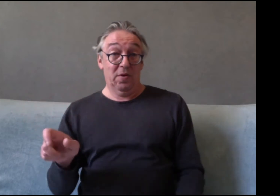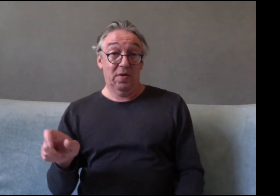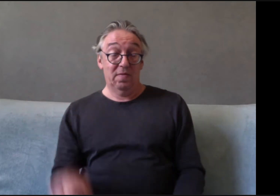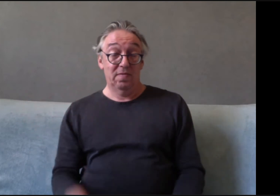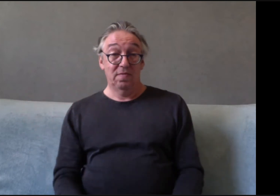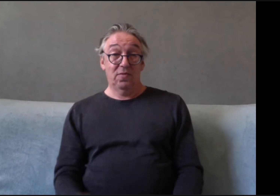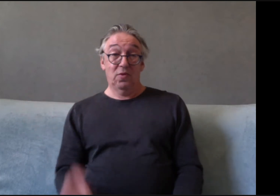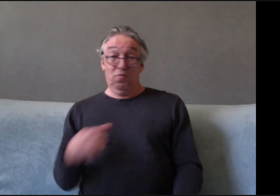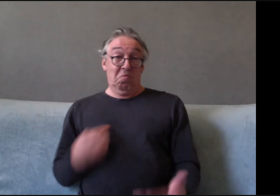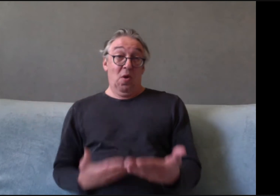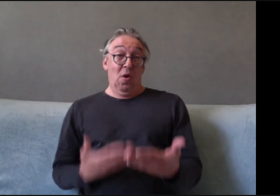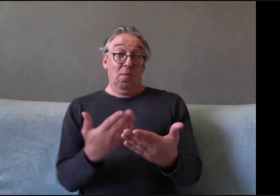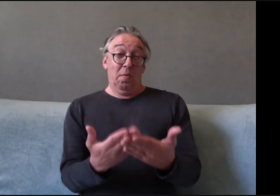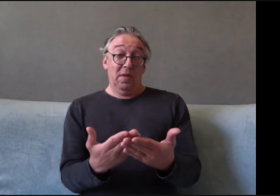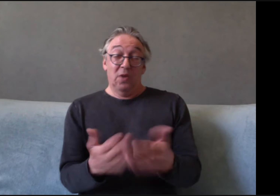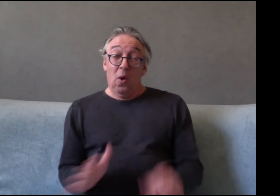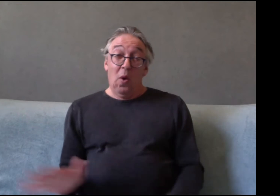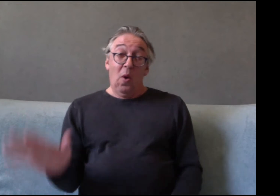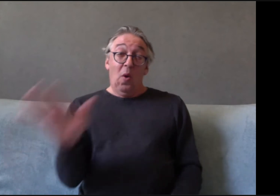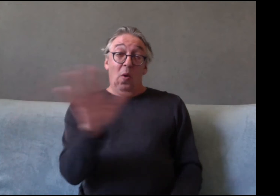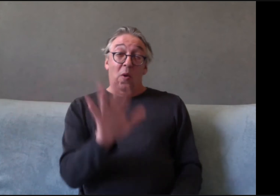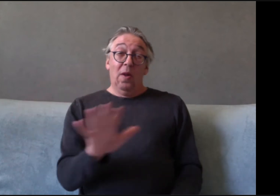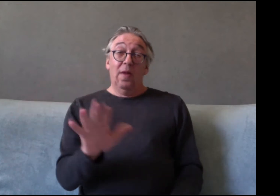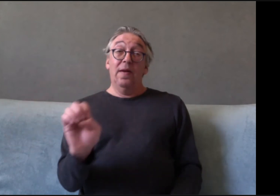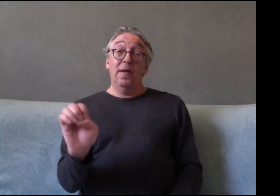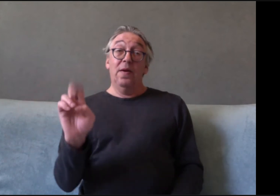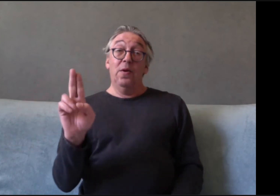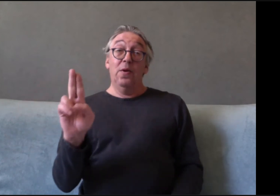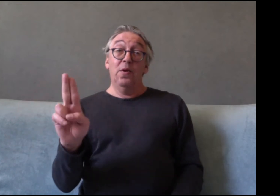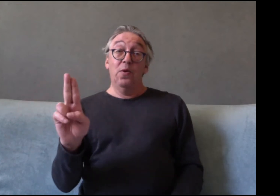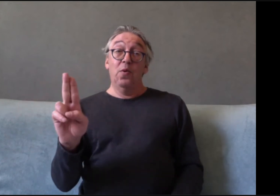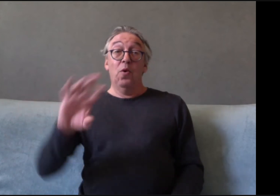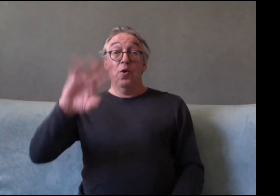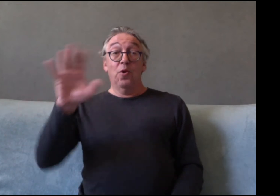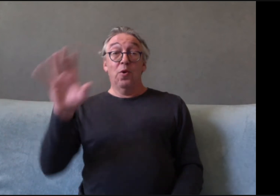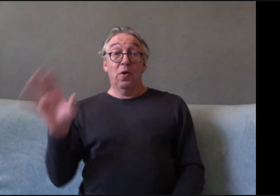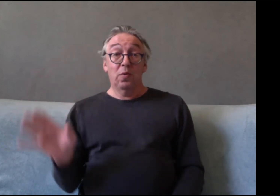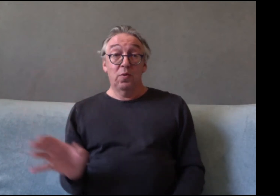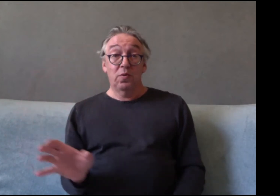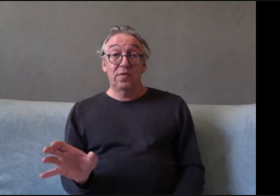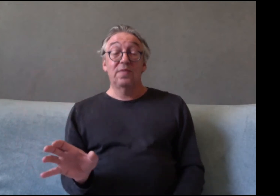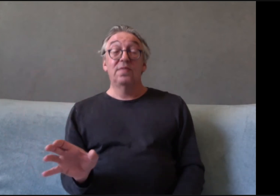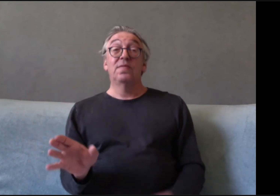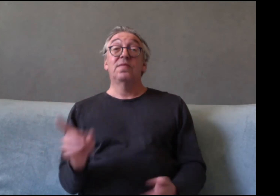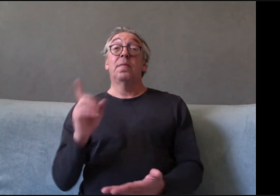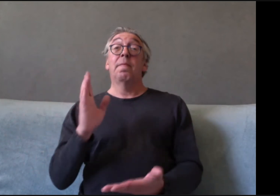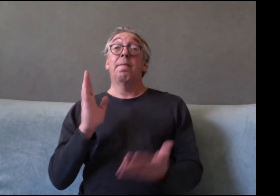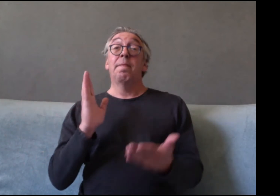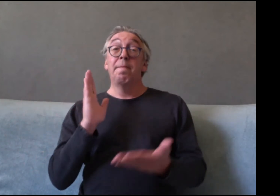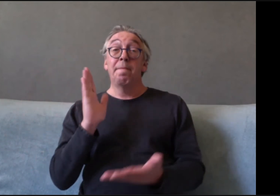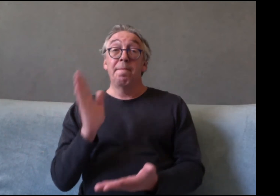we need to develop a collaboration with the monitor national system